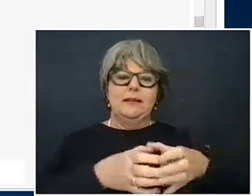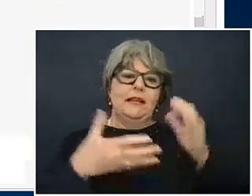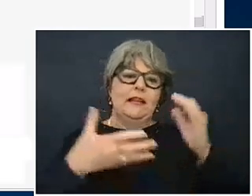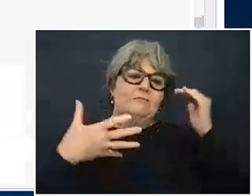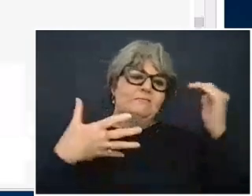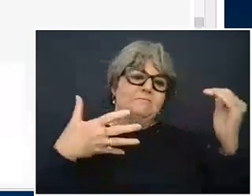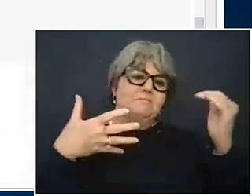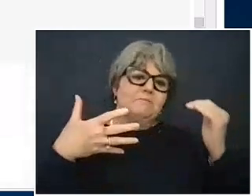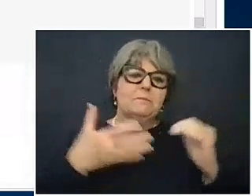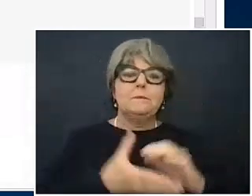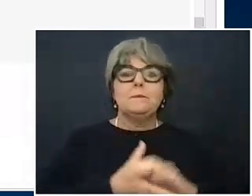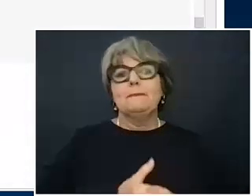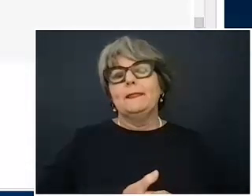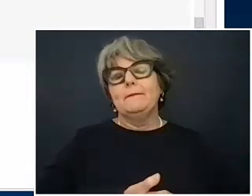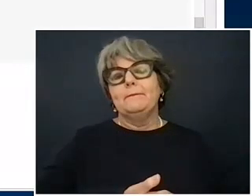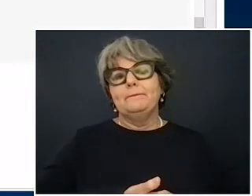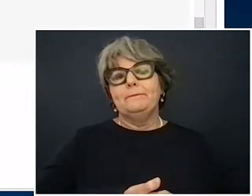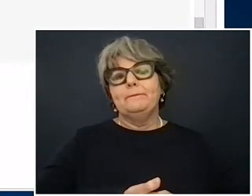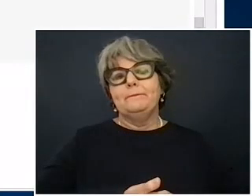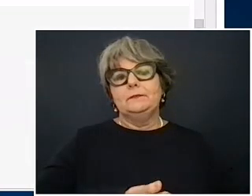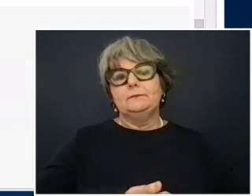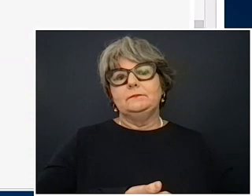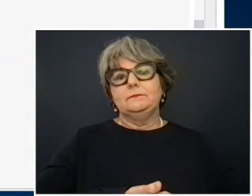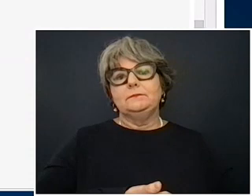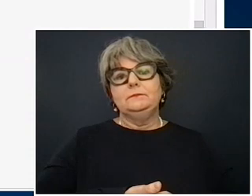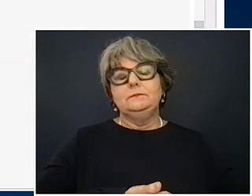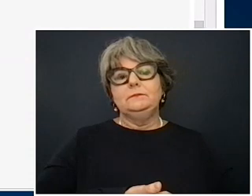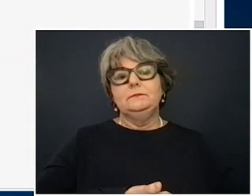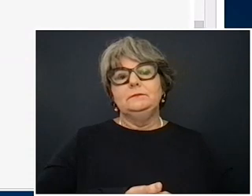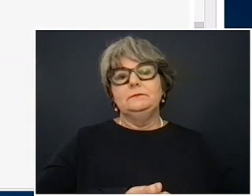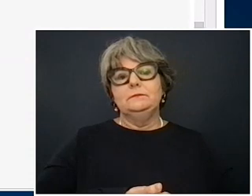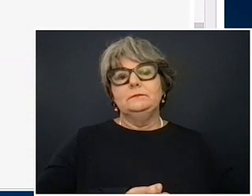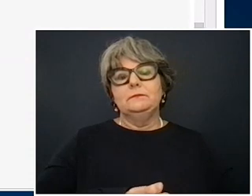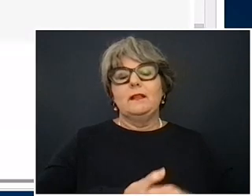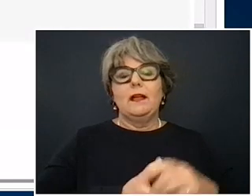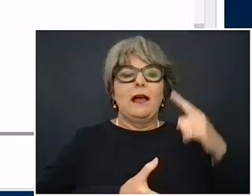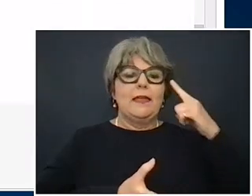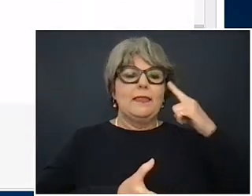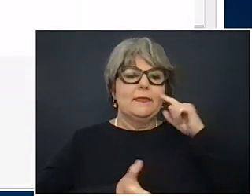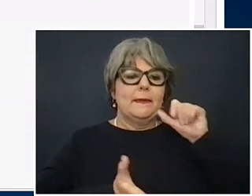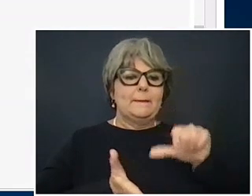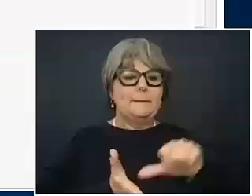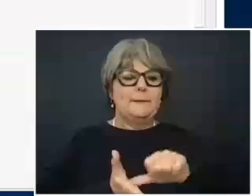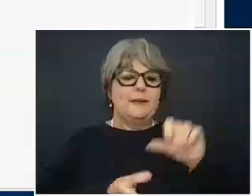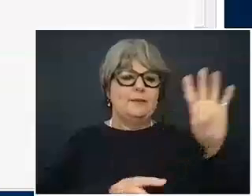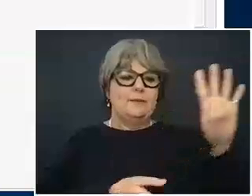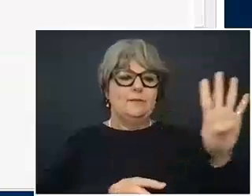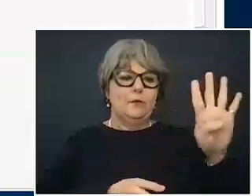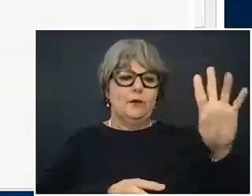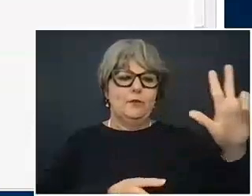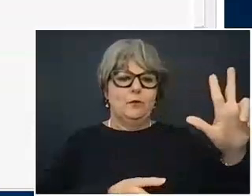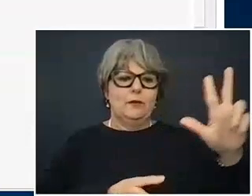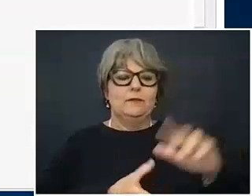But we can go down to I think it's page 43. And I think that's where the bulk of